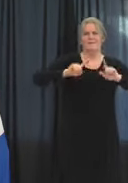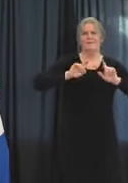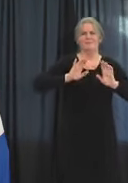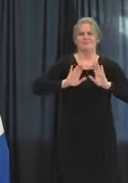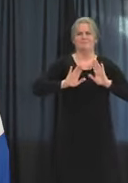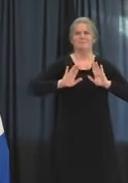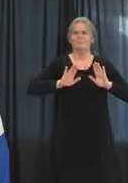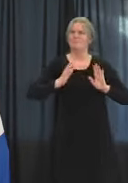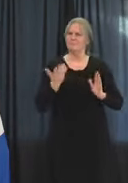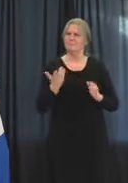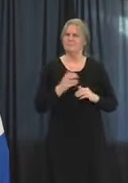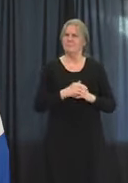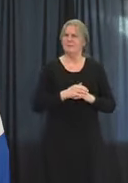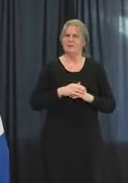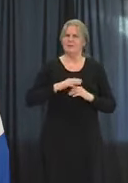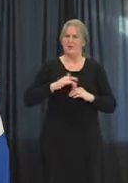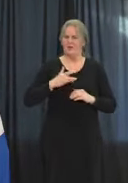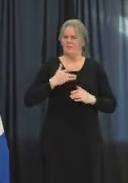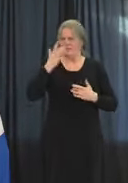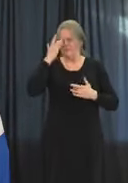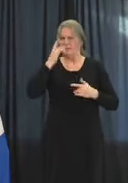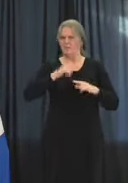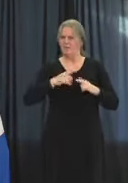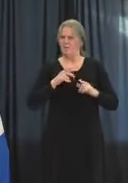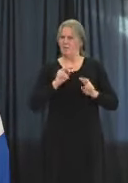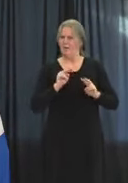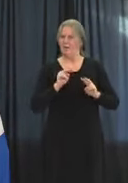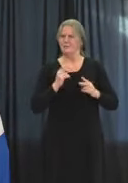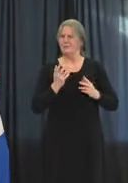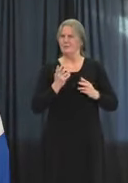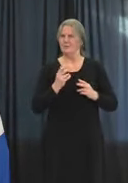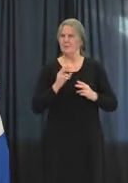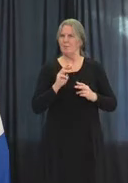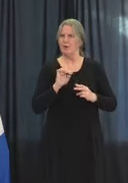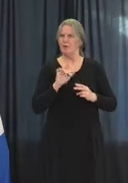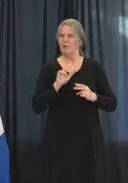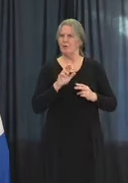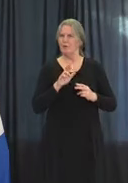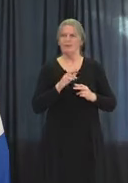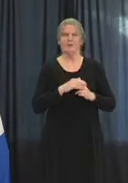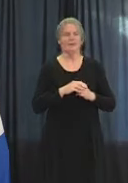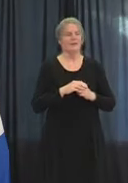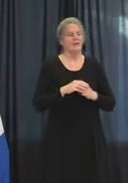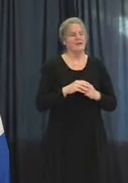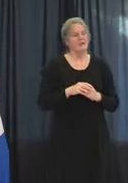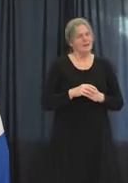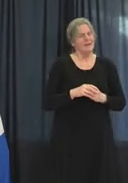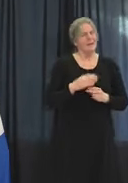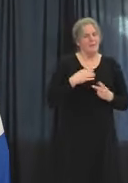isolate and? I am going to answer the second question first because I know it is a burning and